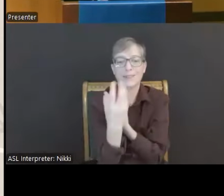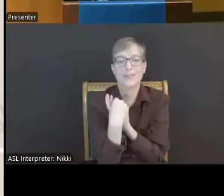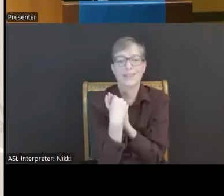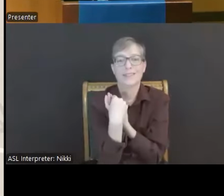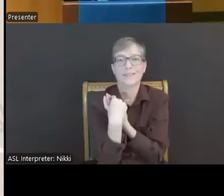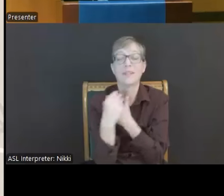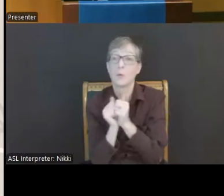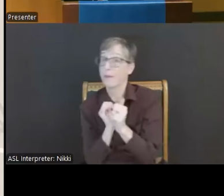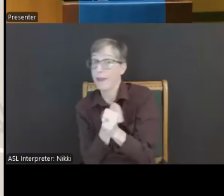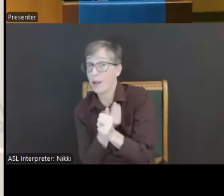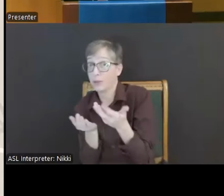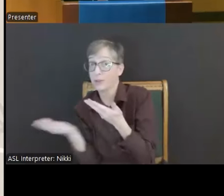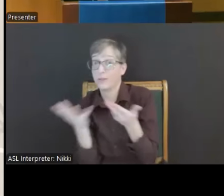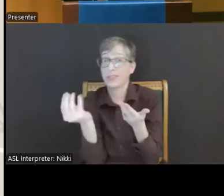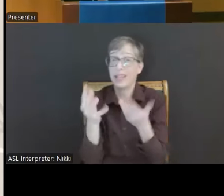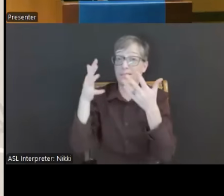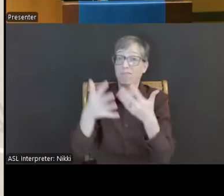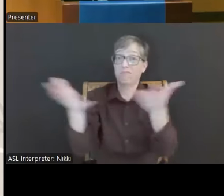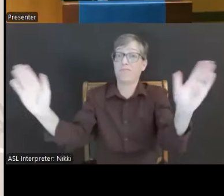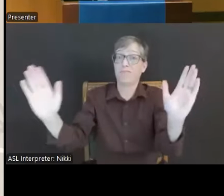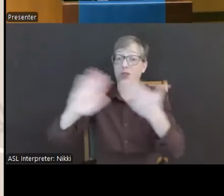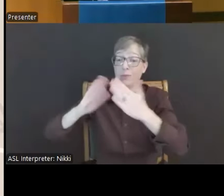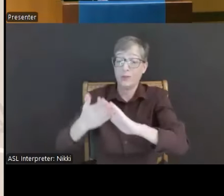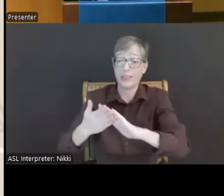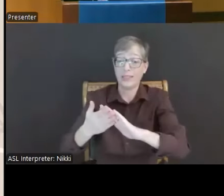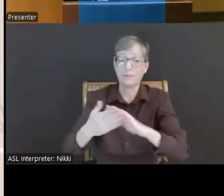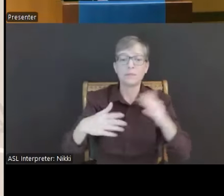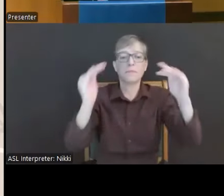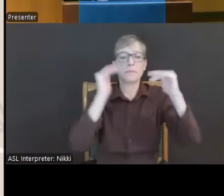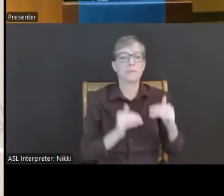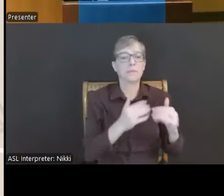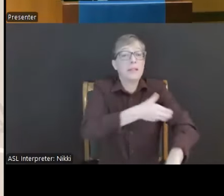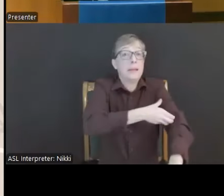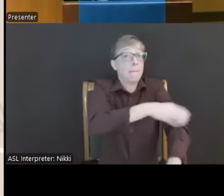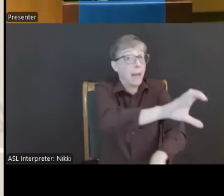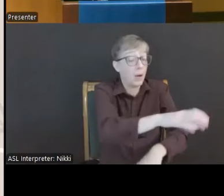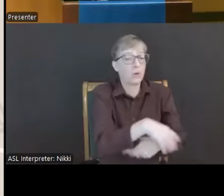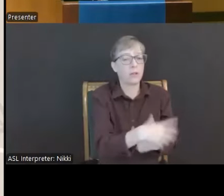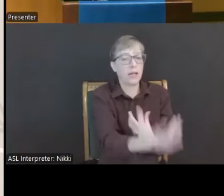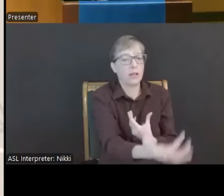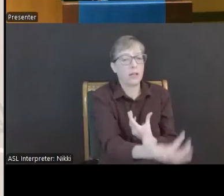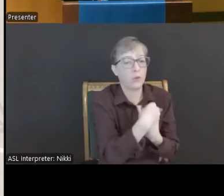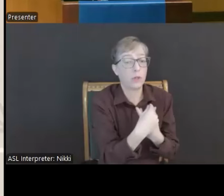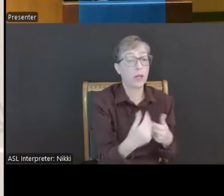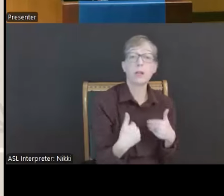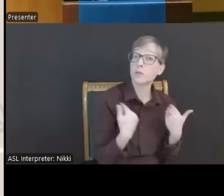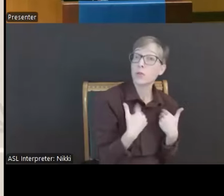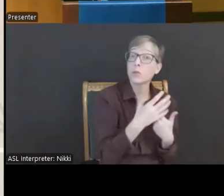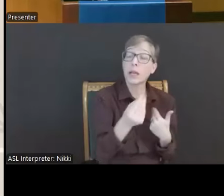and and empowering and incorporating Youth and caregiver voice in all programmatic decisionmaking